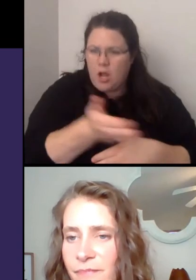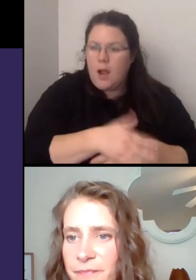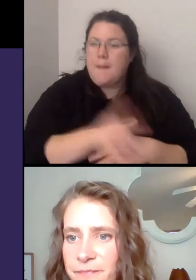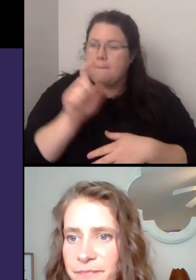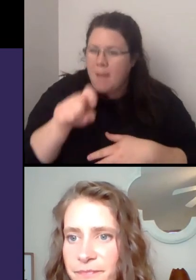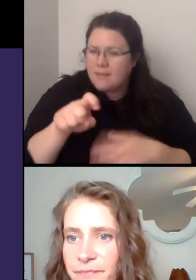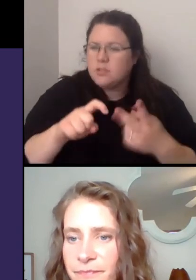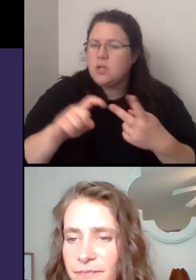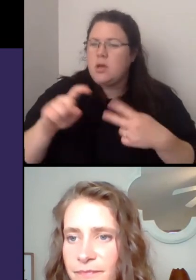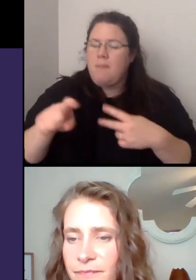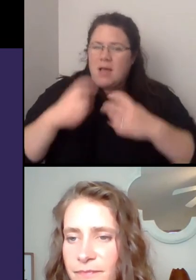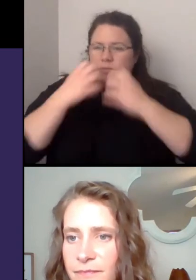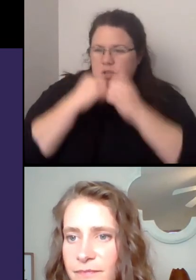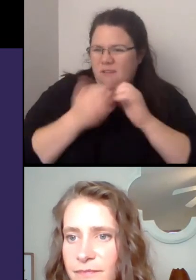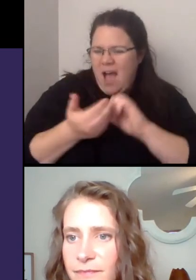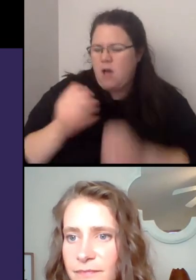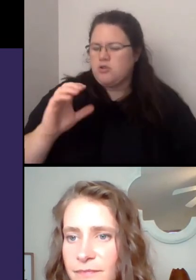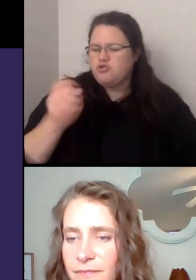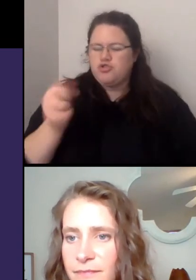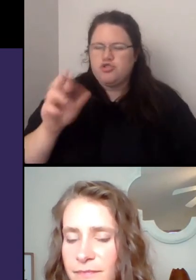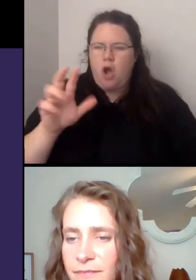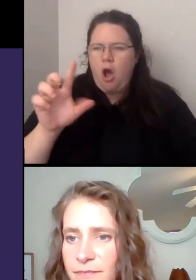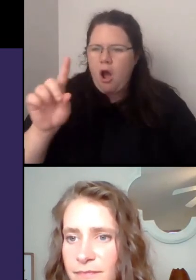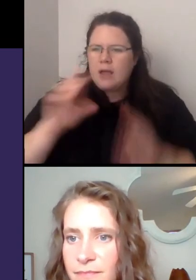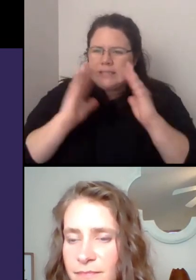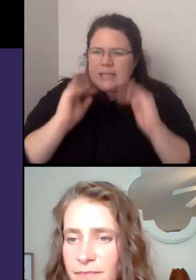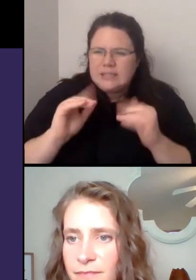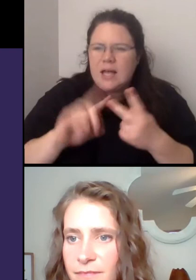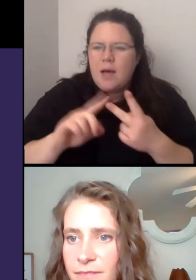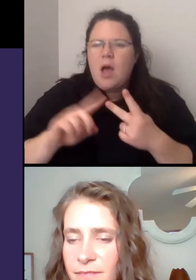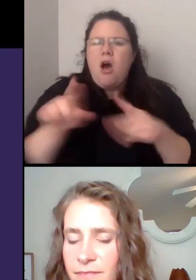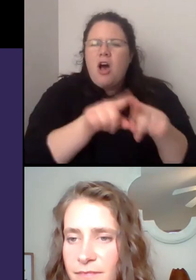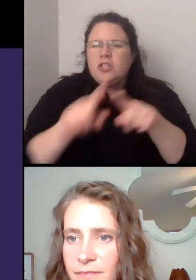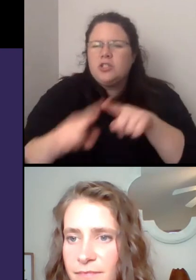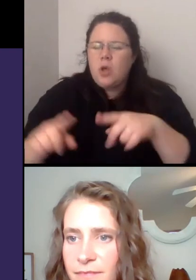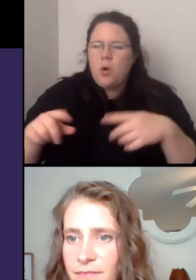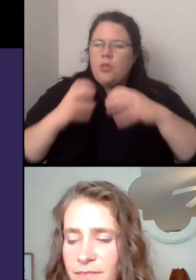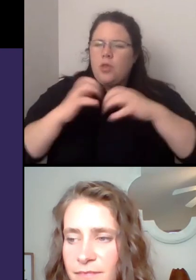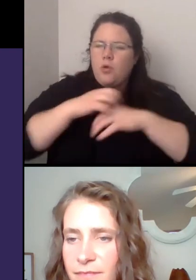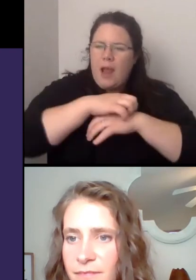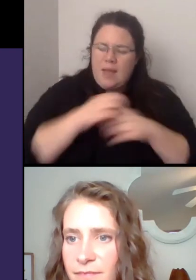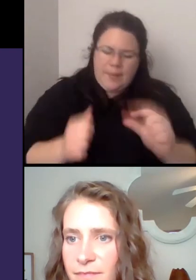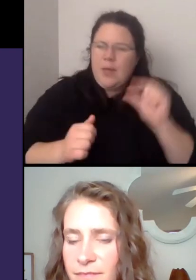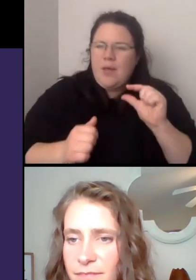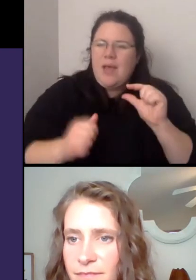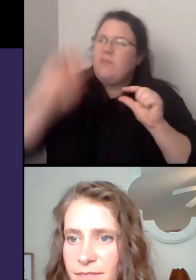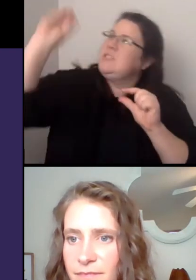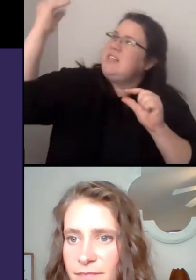And other than specific possible raisin making, like the instance that you mentioned, how did these seeds get burned?